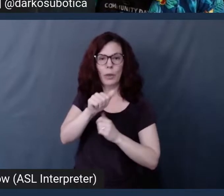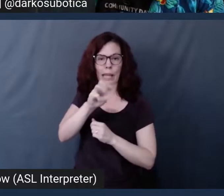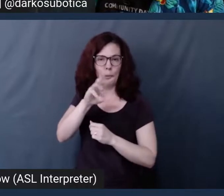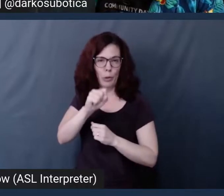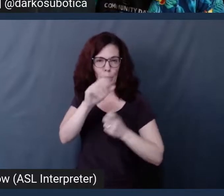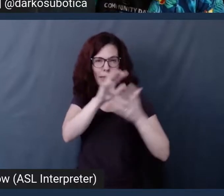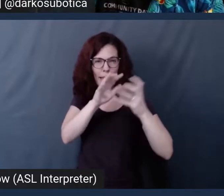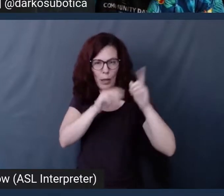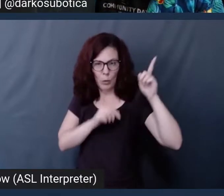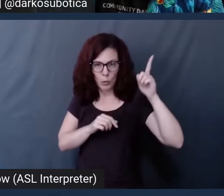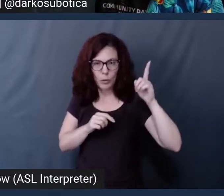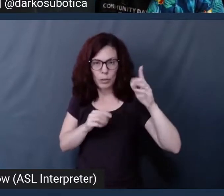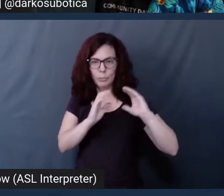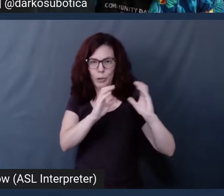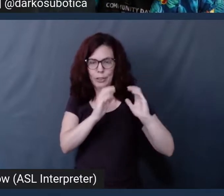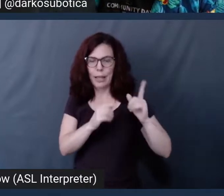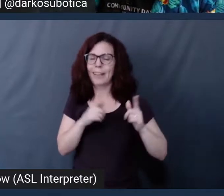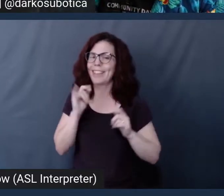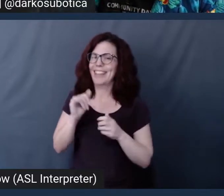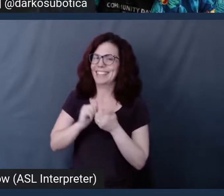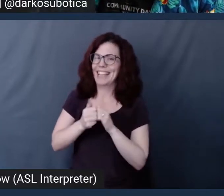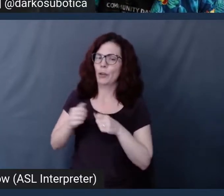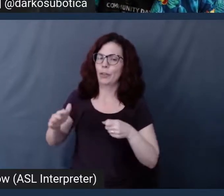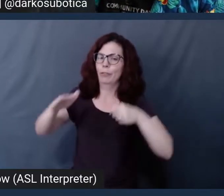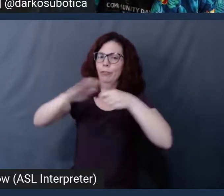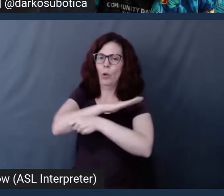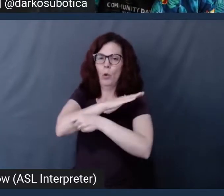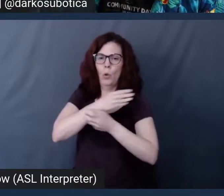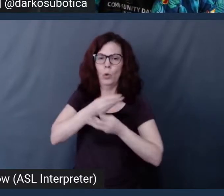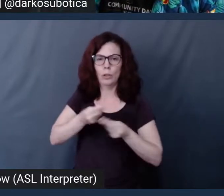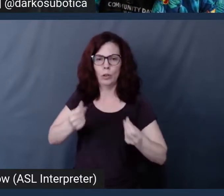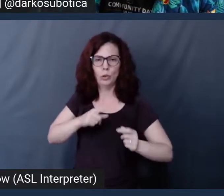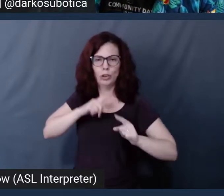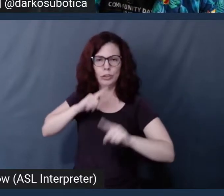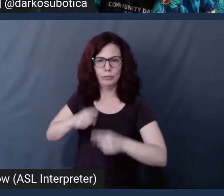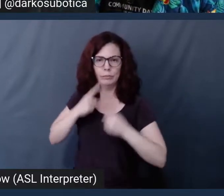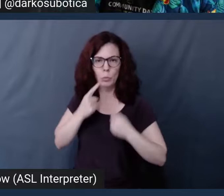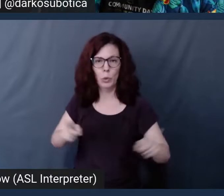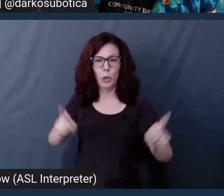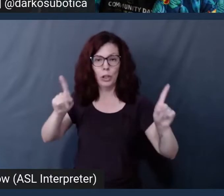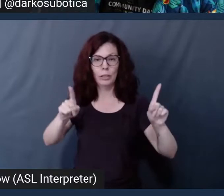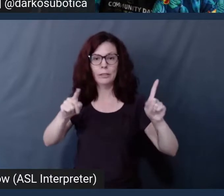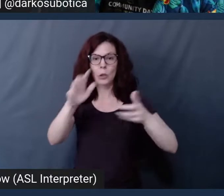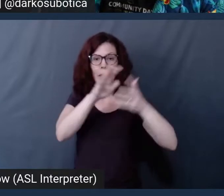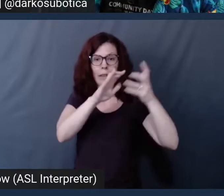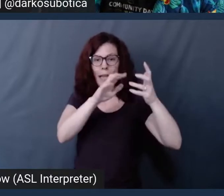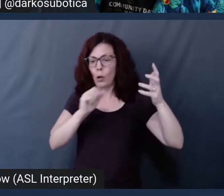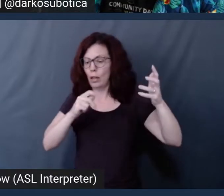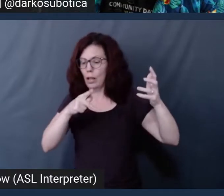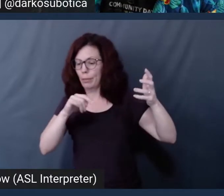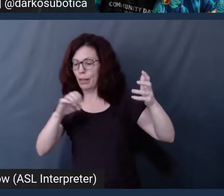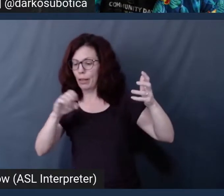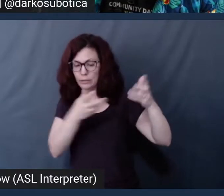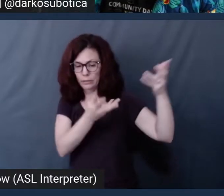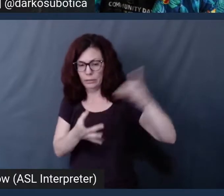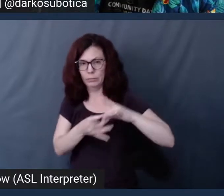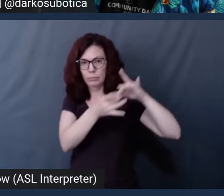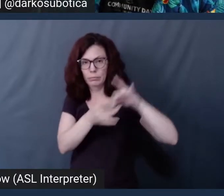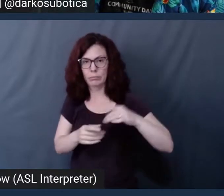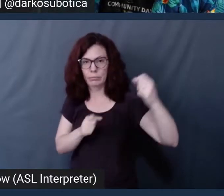and that's how you get the entire solution working. The cloud and the appliance are in constant communication, we have a secure machine learning pipeline